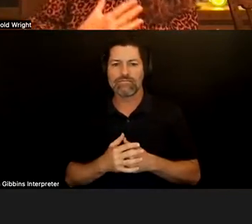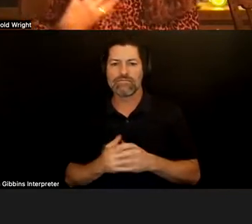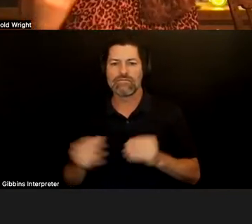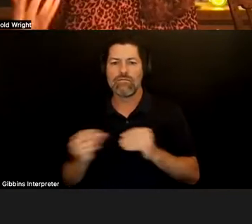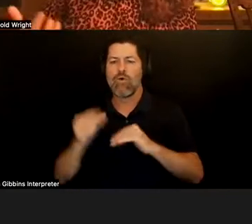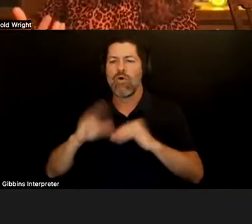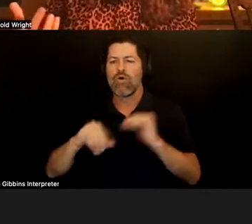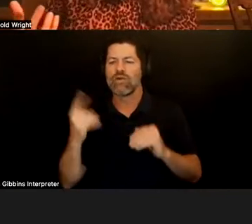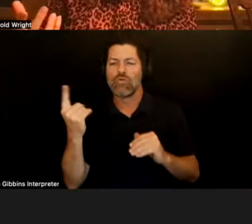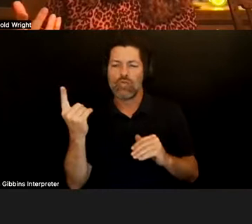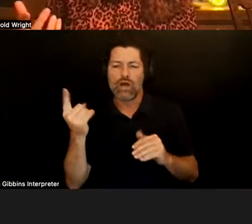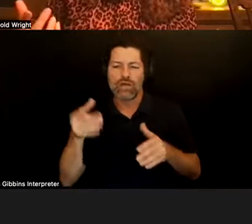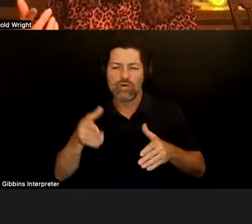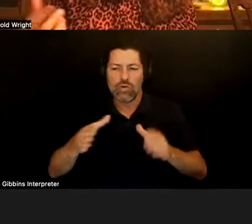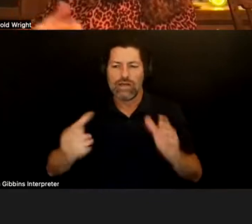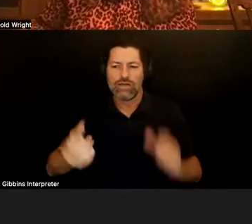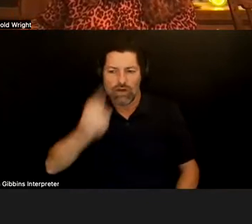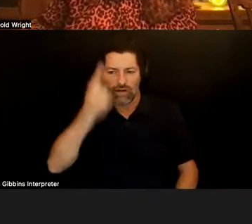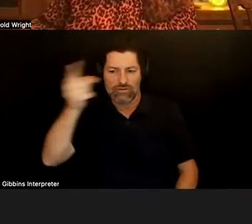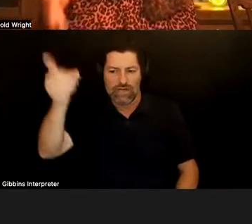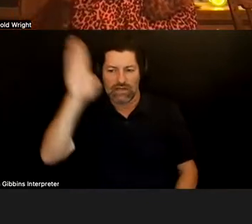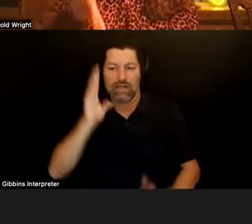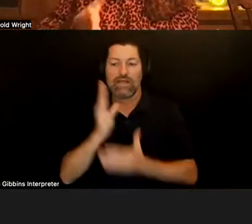to understand God right. 20:24:02 Some people will say that the plural